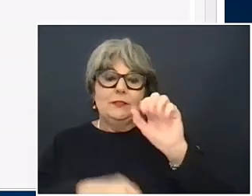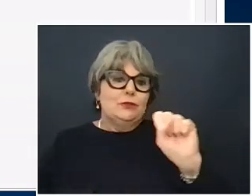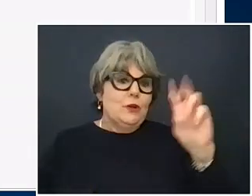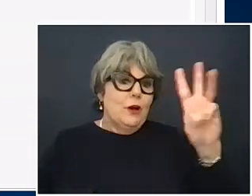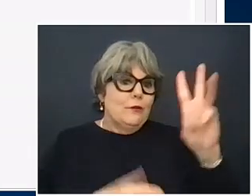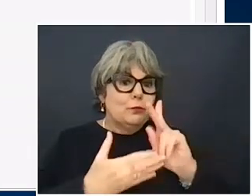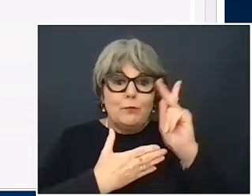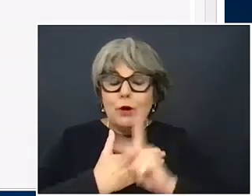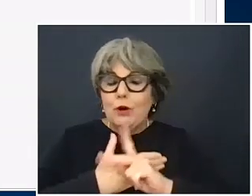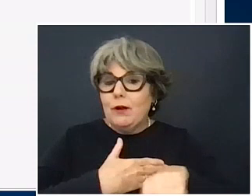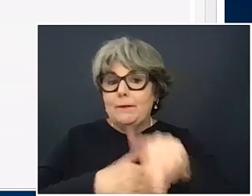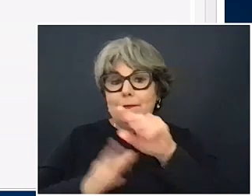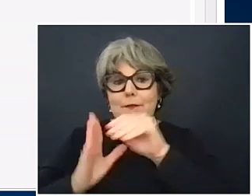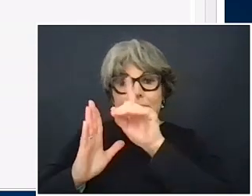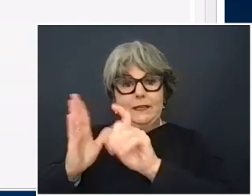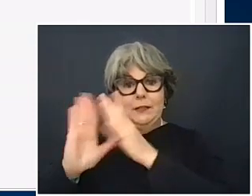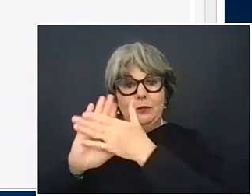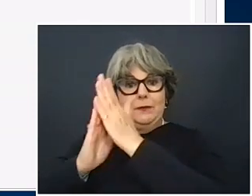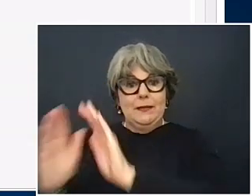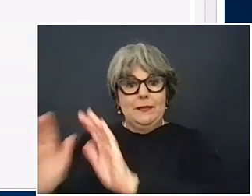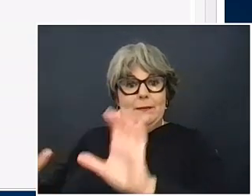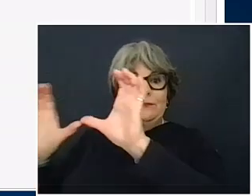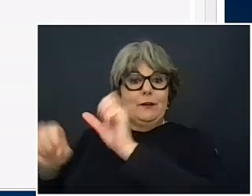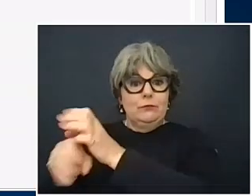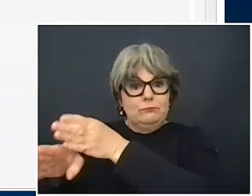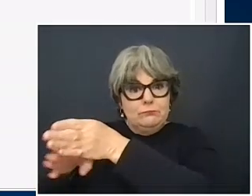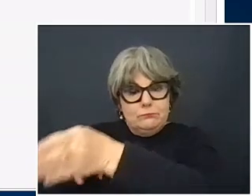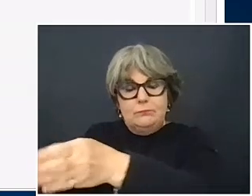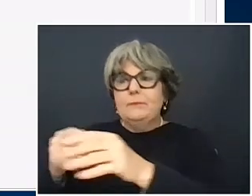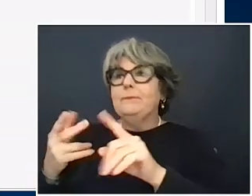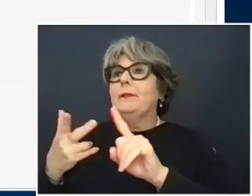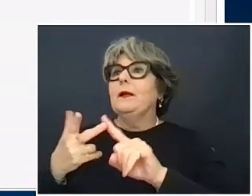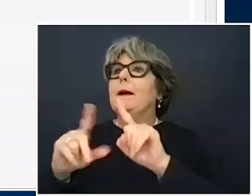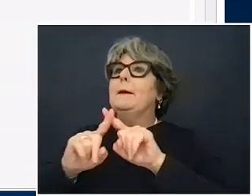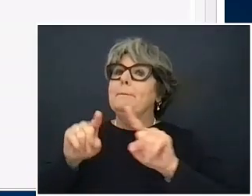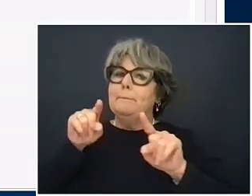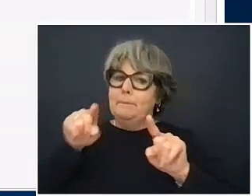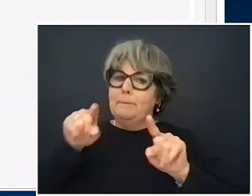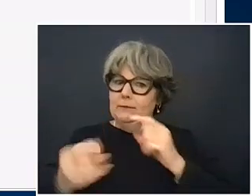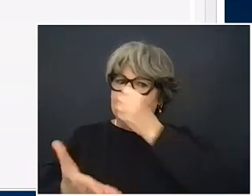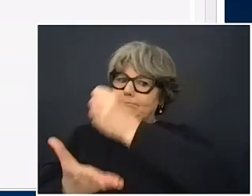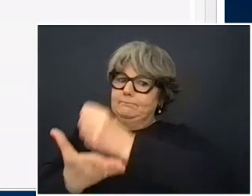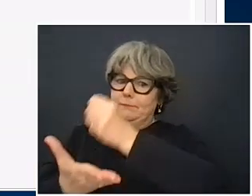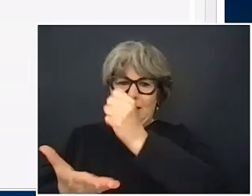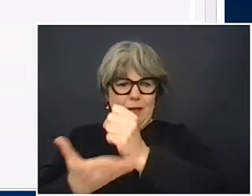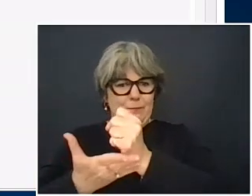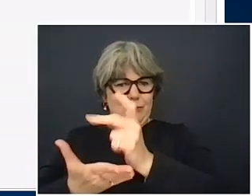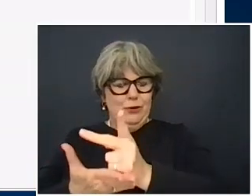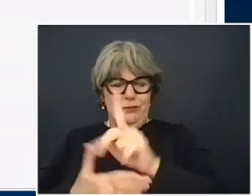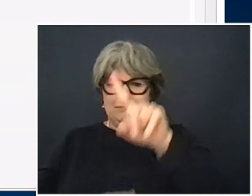to get certified to work in the field. But it had been accreditor-approved, and I don't even know how that happened.